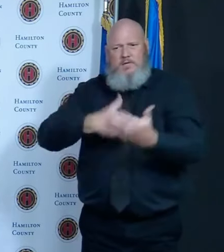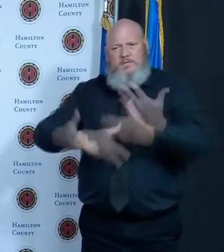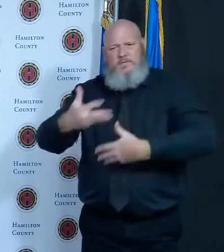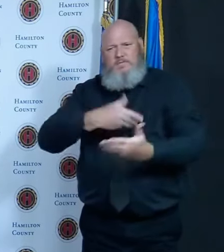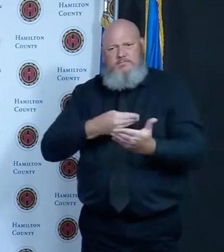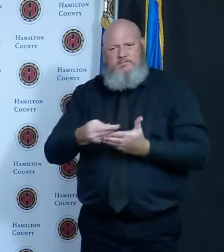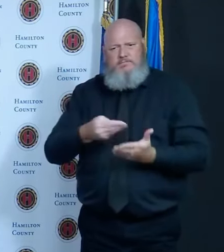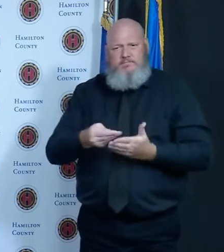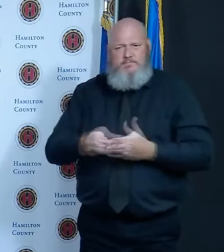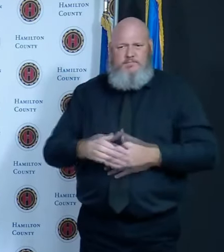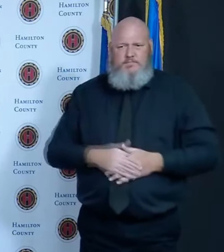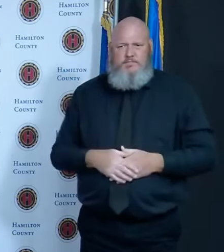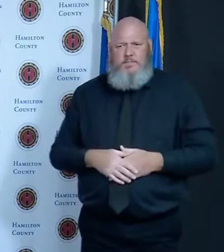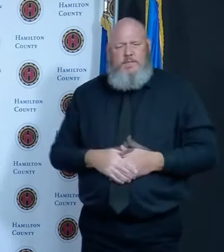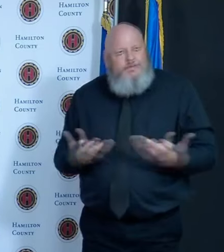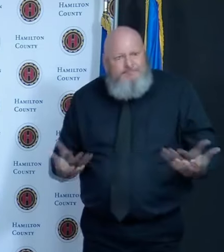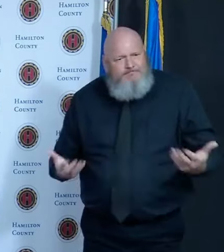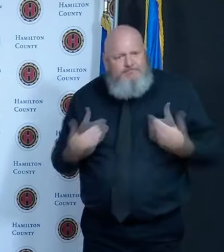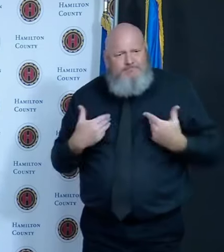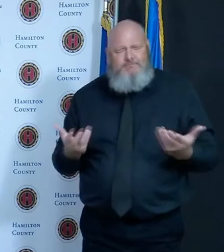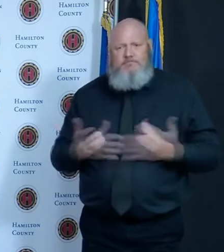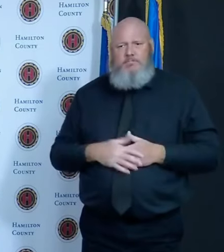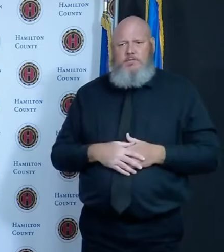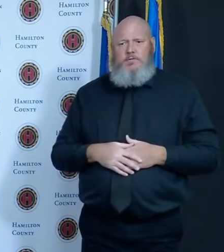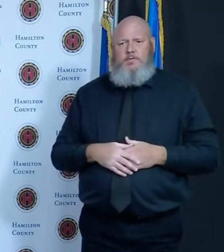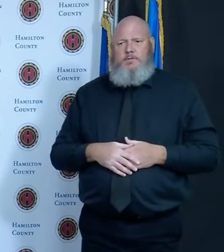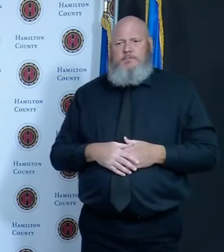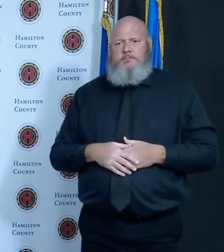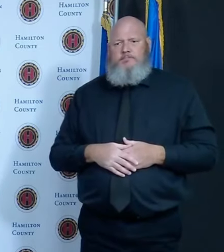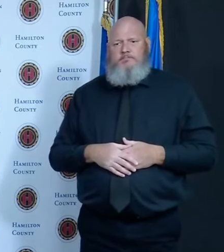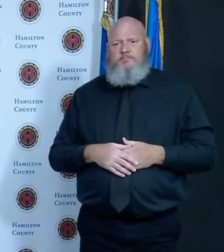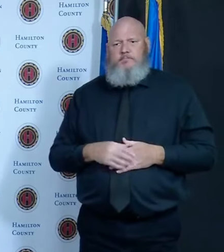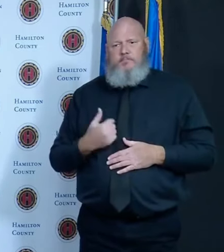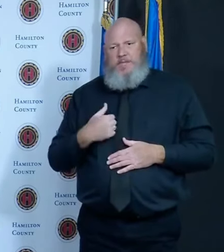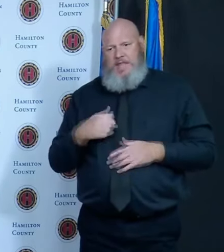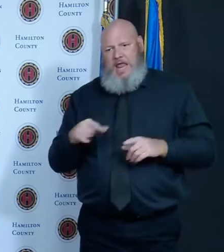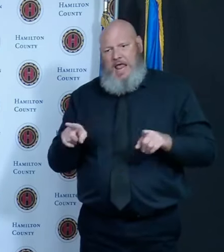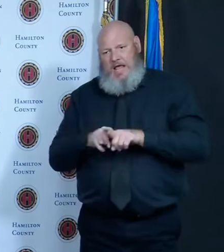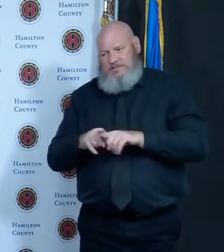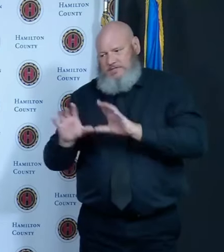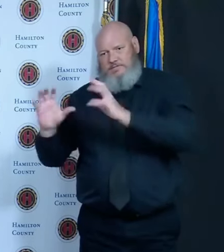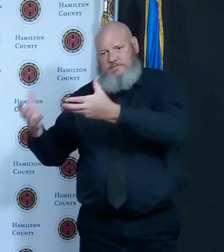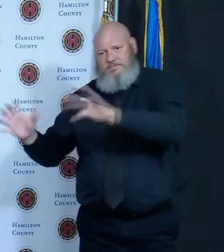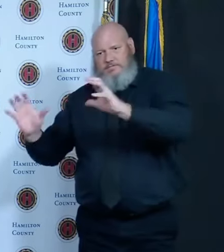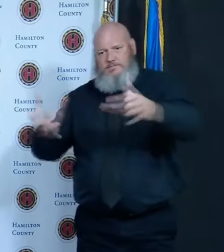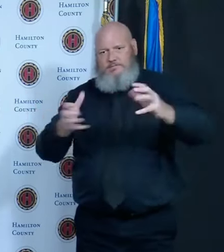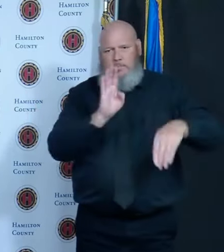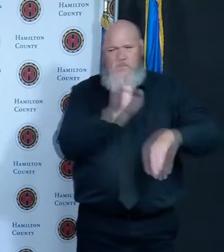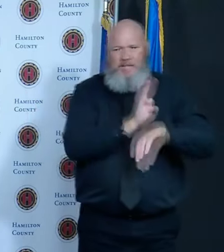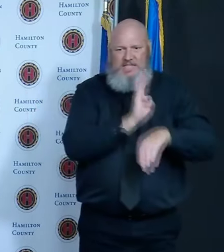terms of industries and I've got a spreadsheet on Monday.com about it